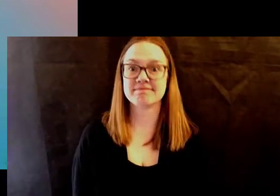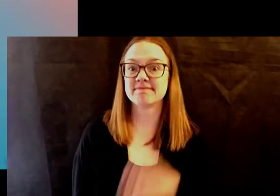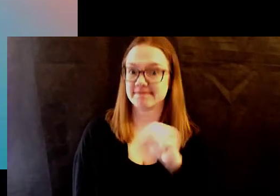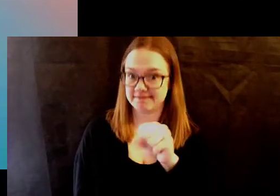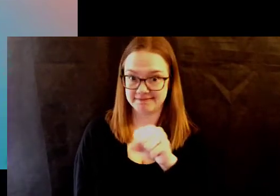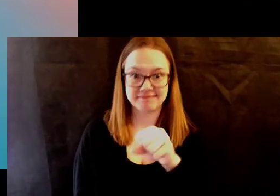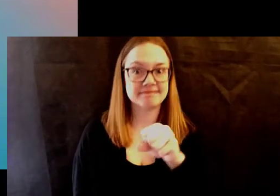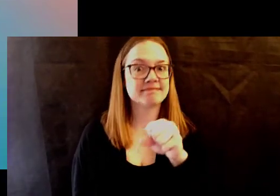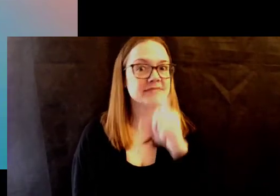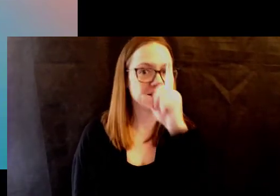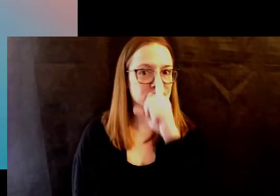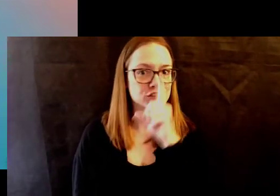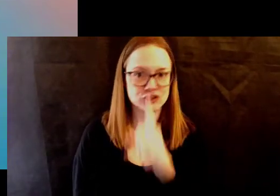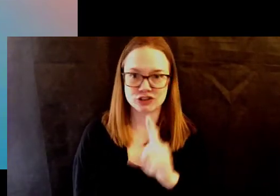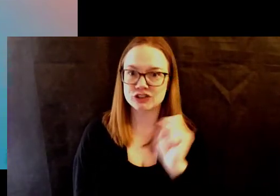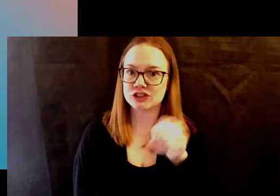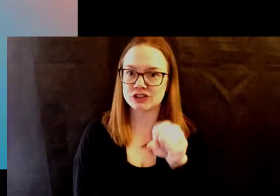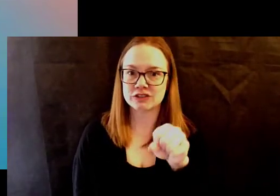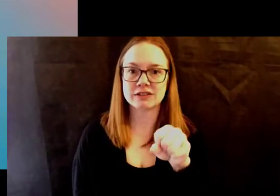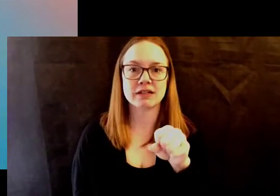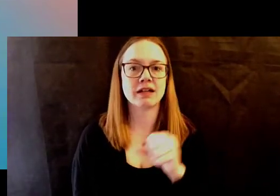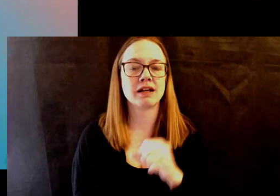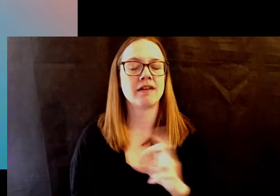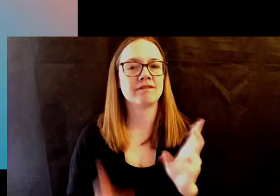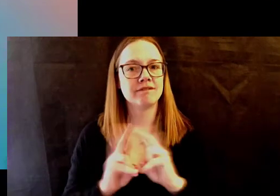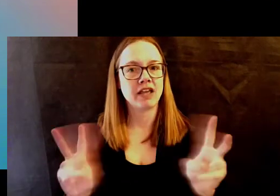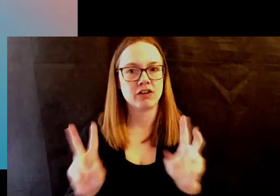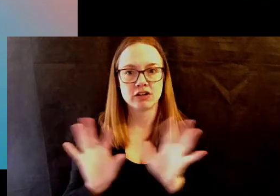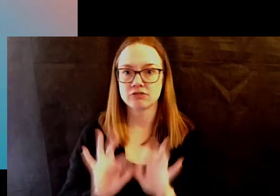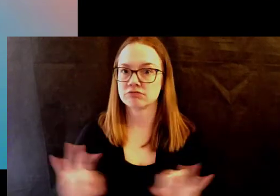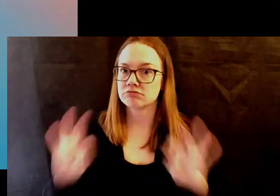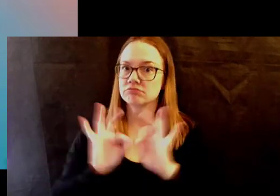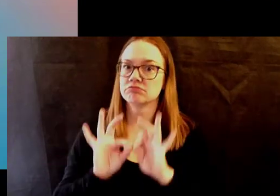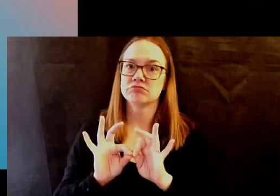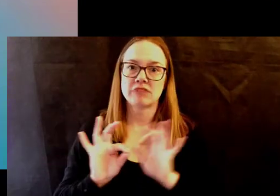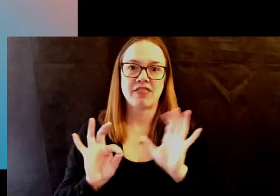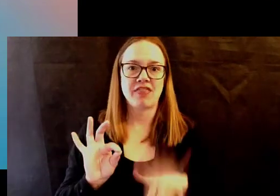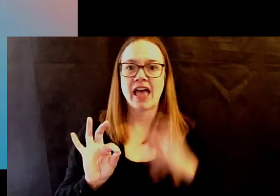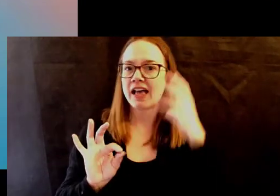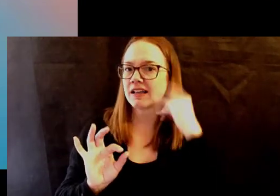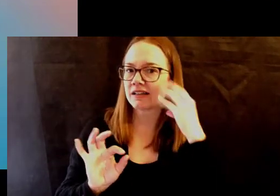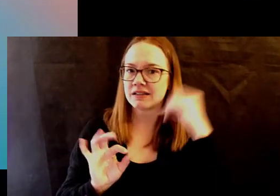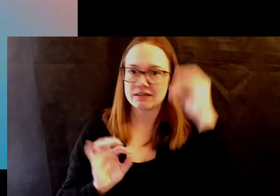And it is so critical that that voice is there as well. They ask for it.